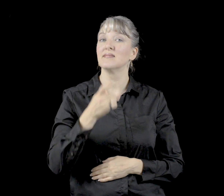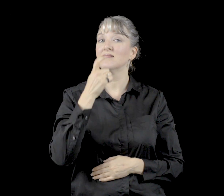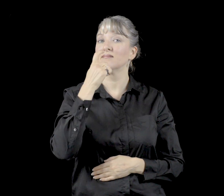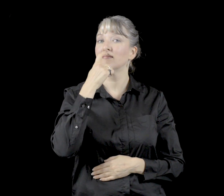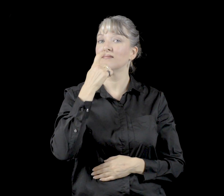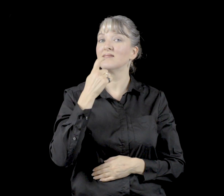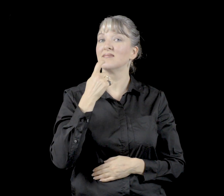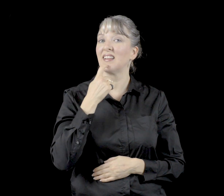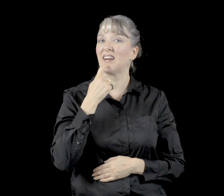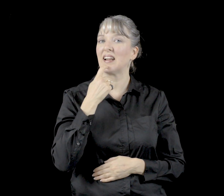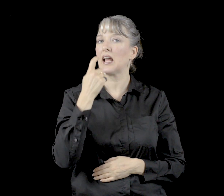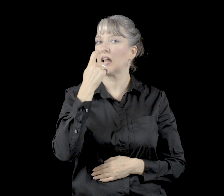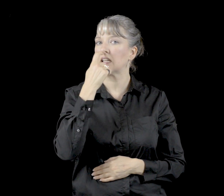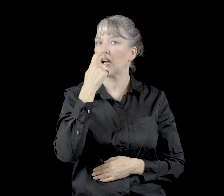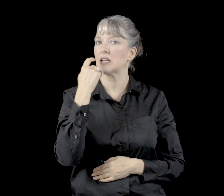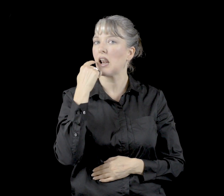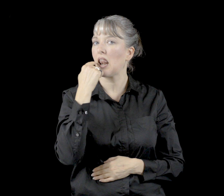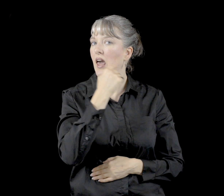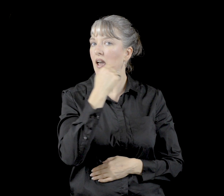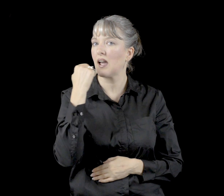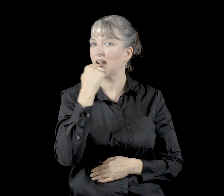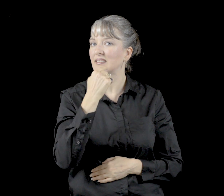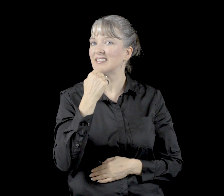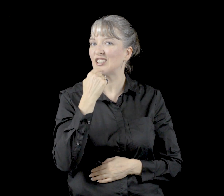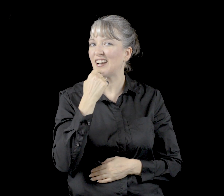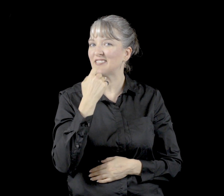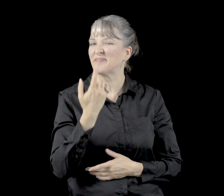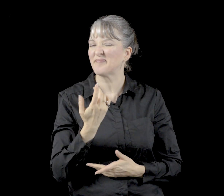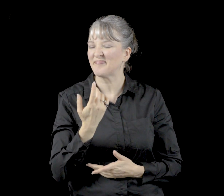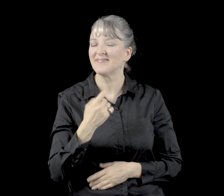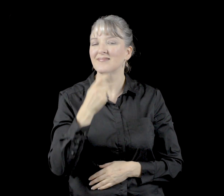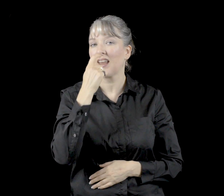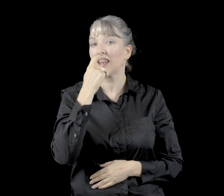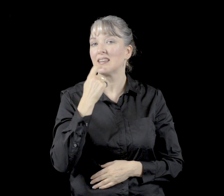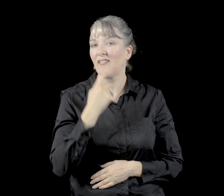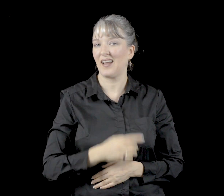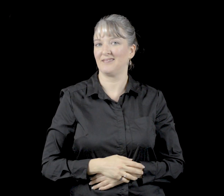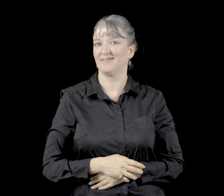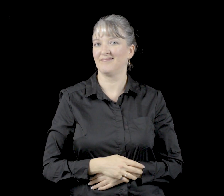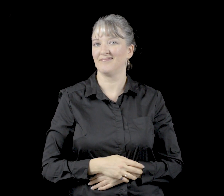Or obelus sign [dot slash dot] Division